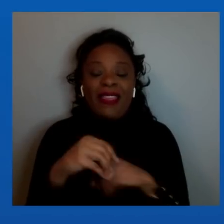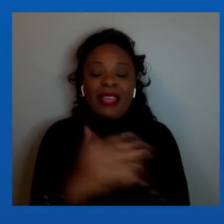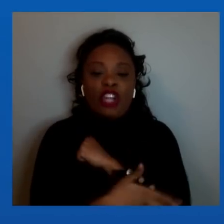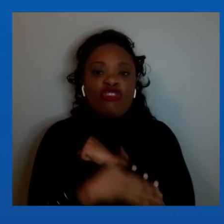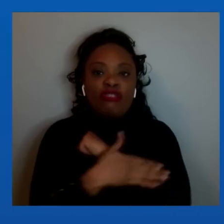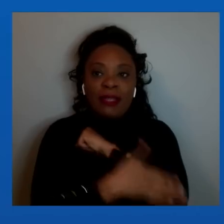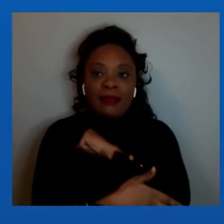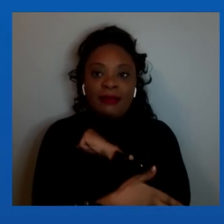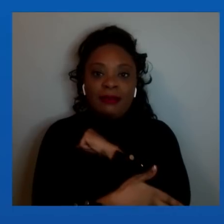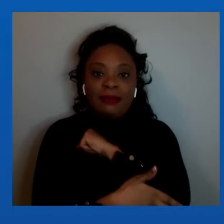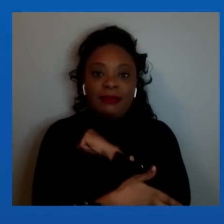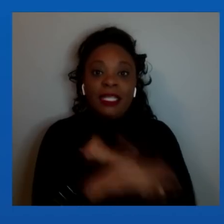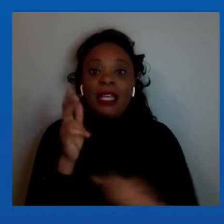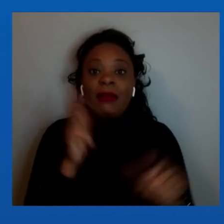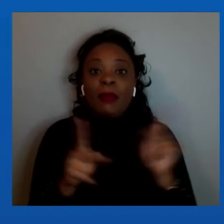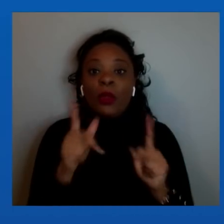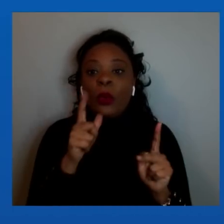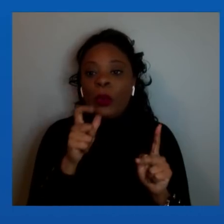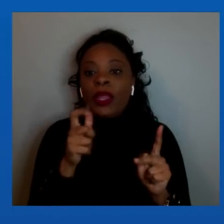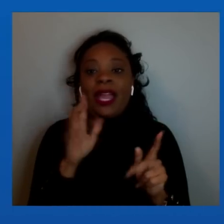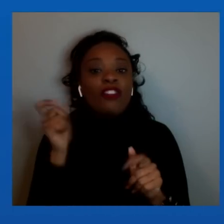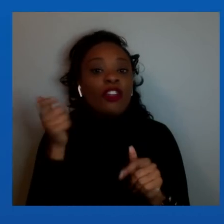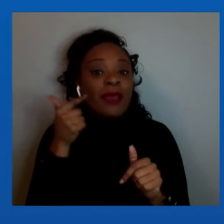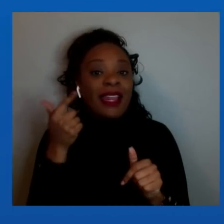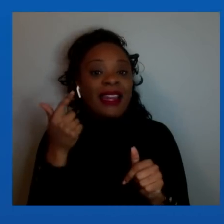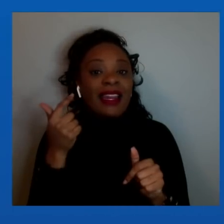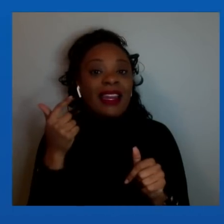people to whom the government is far too often been blind.